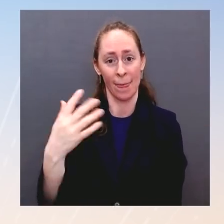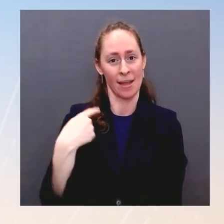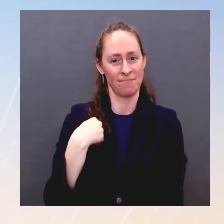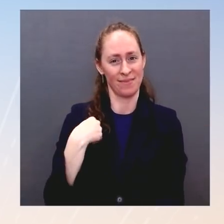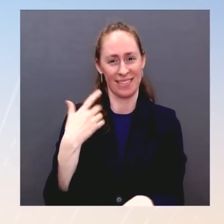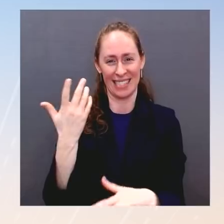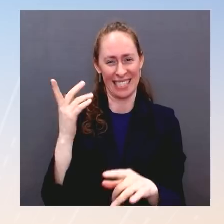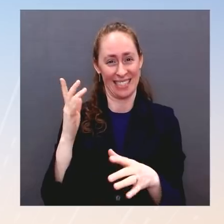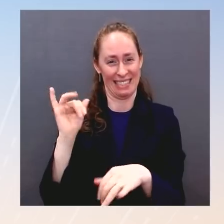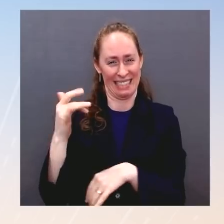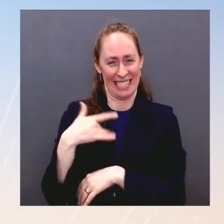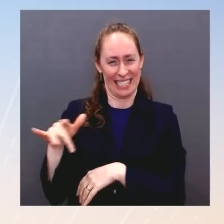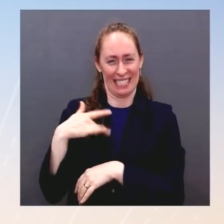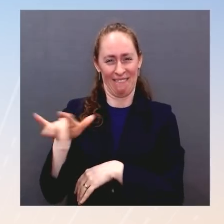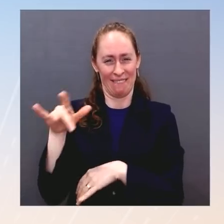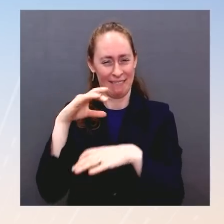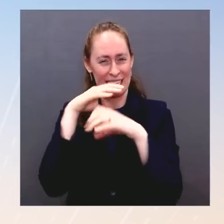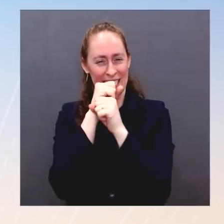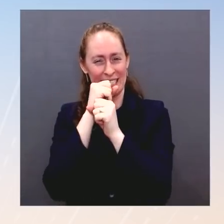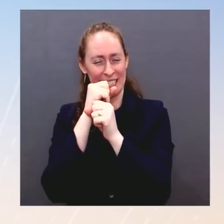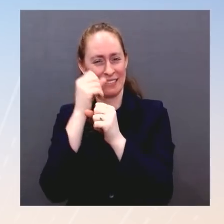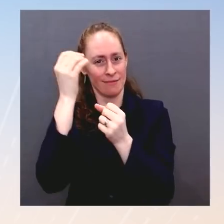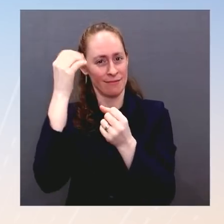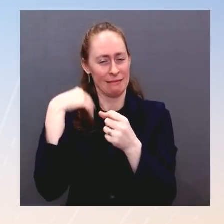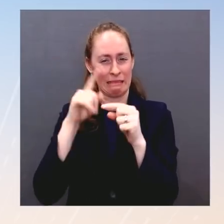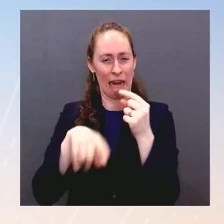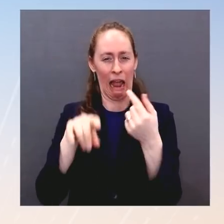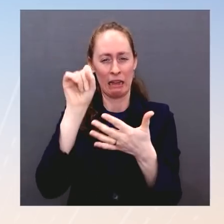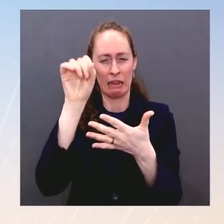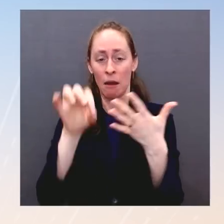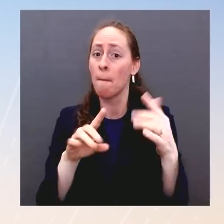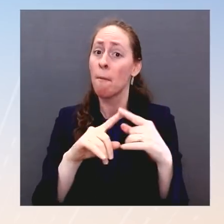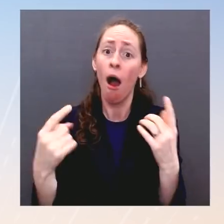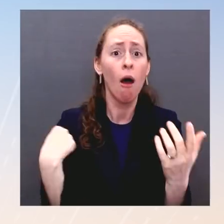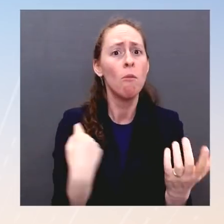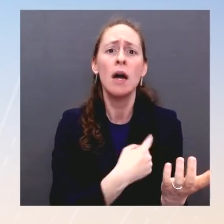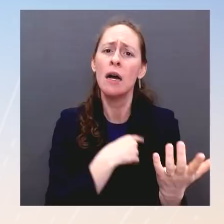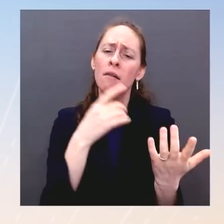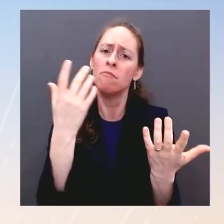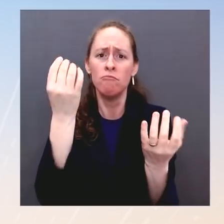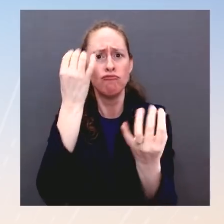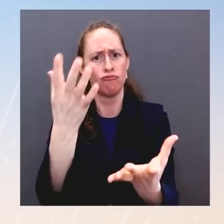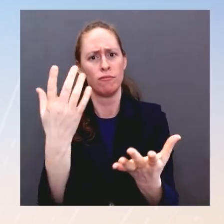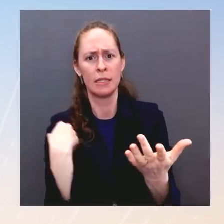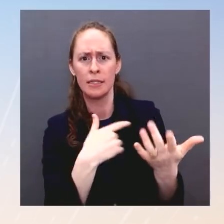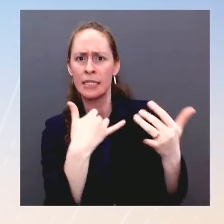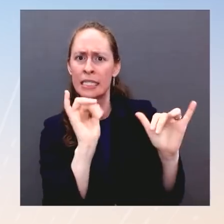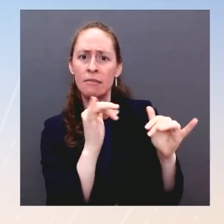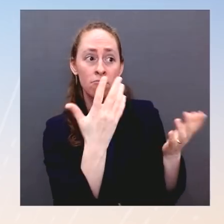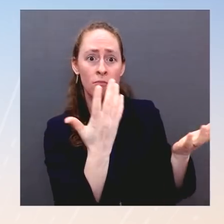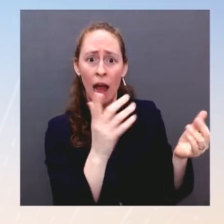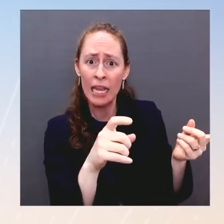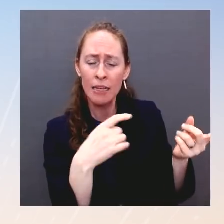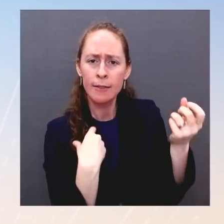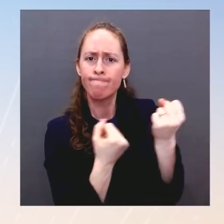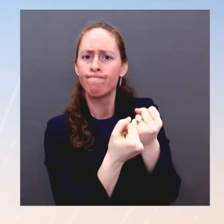we are continuing to deliver on the security assistance package that was announced earlier last fall. All of that has not been delivered yet.